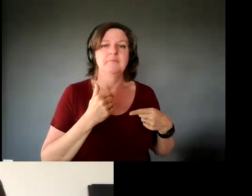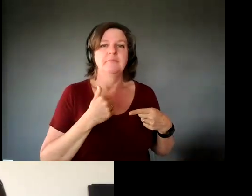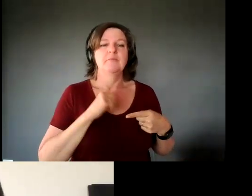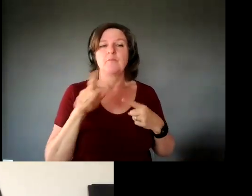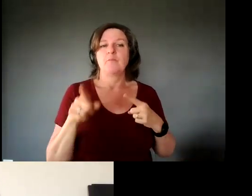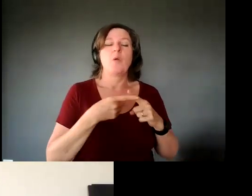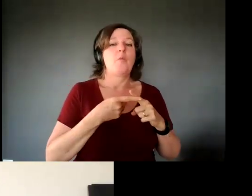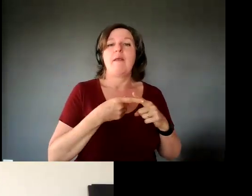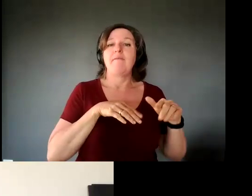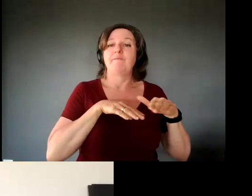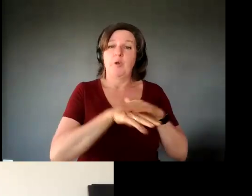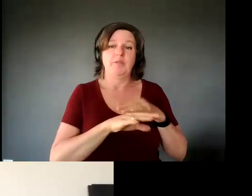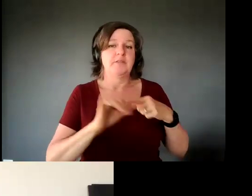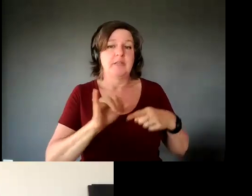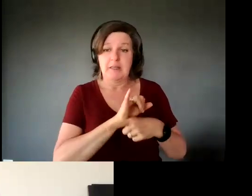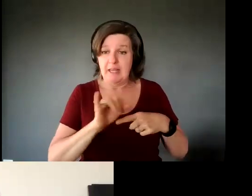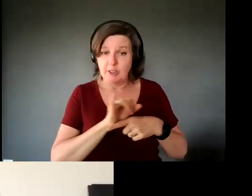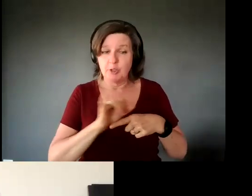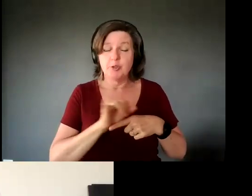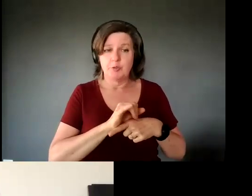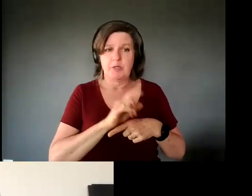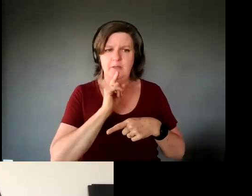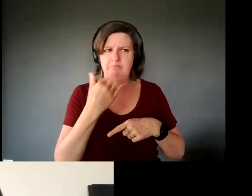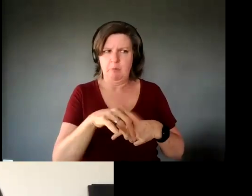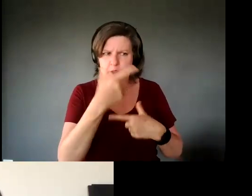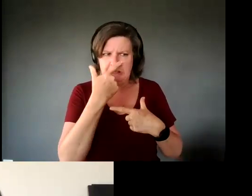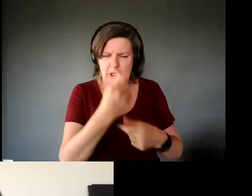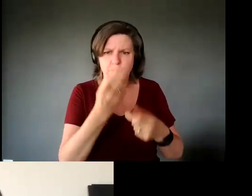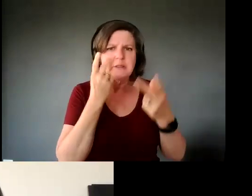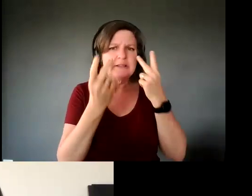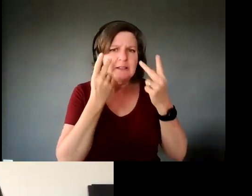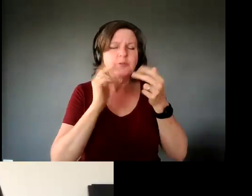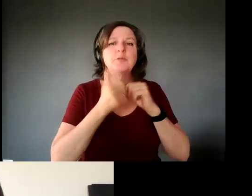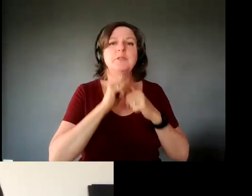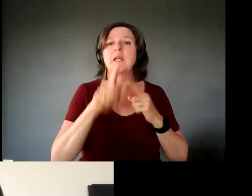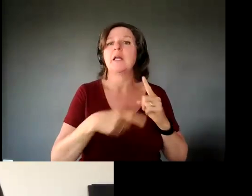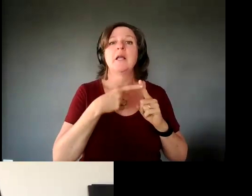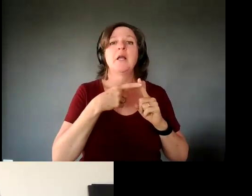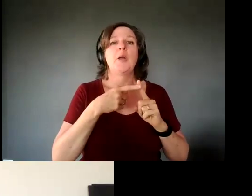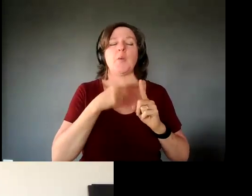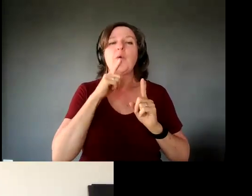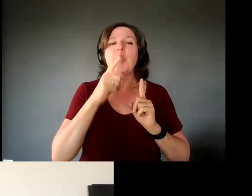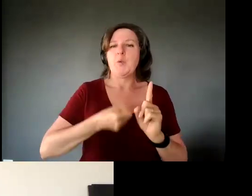industry and it was really interesting to see when you need to hit your mark on set,